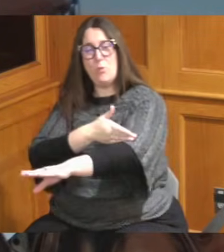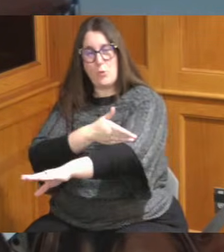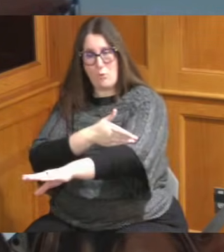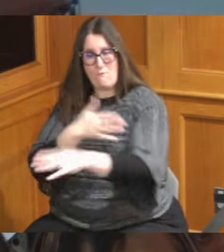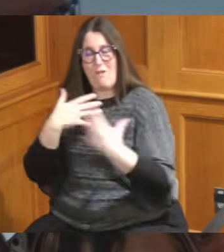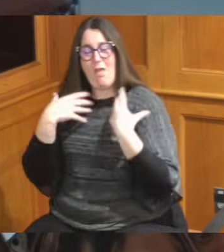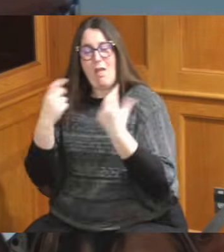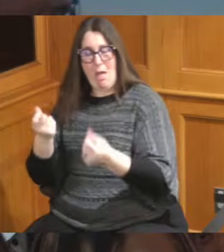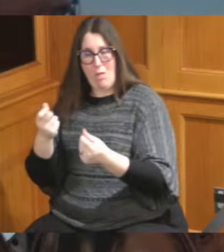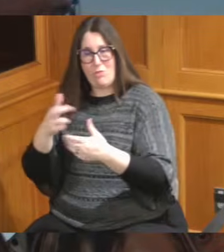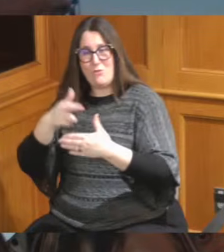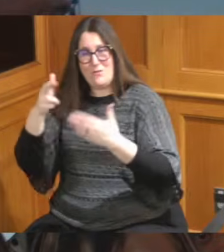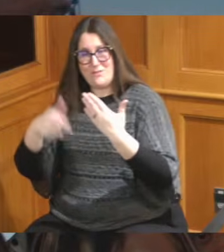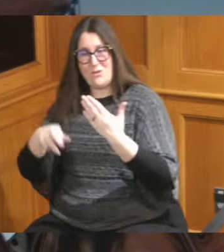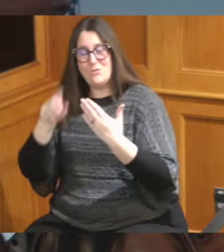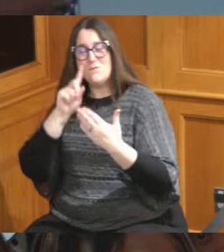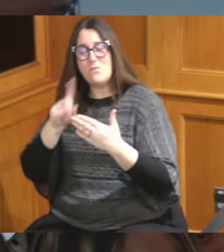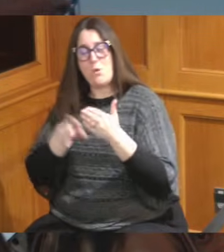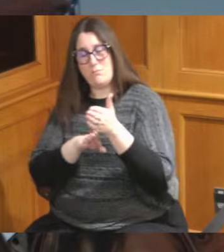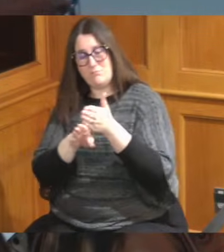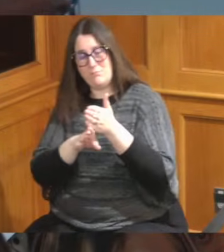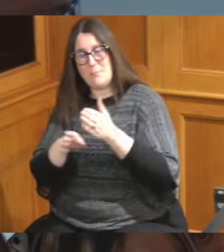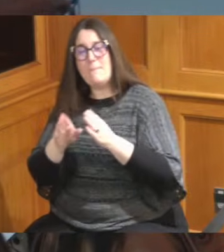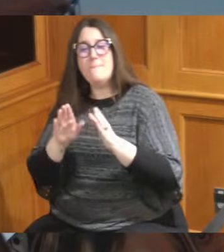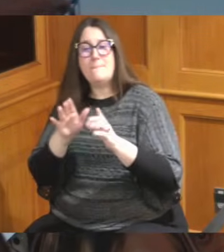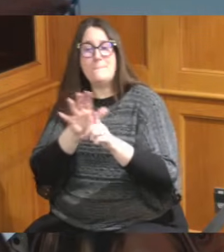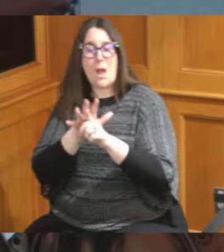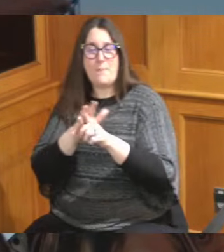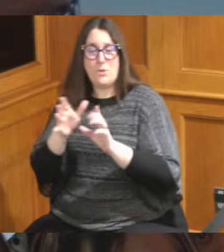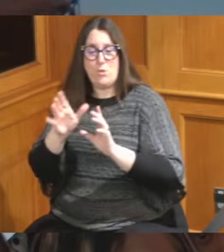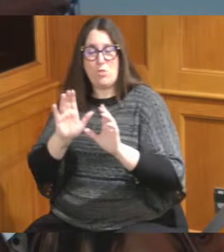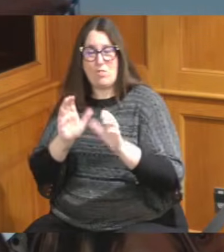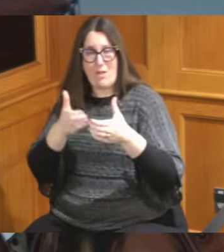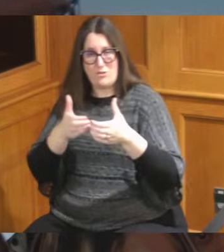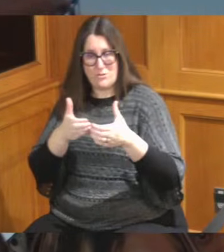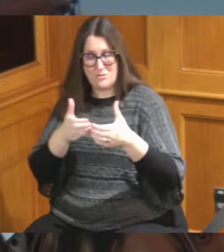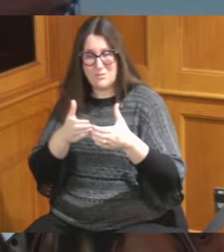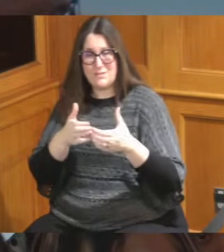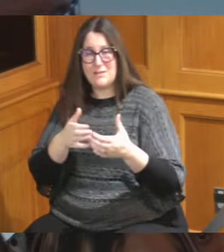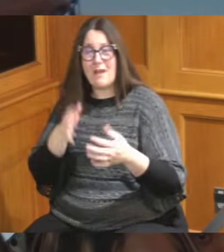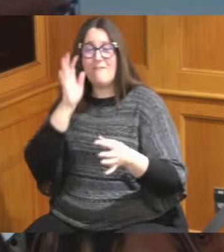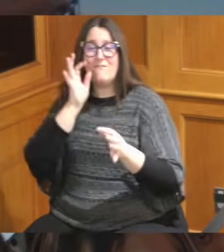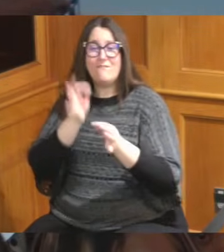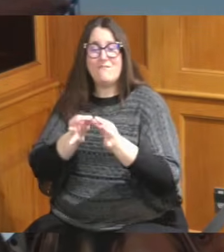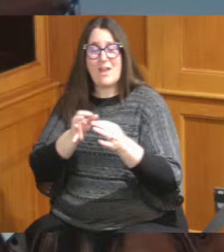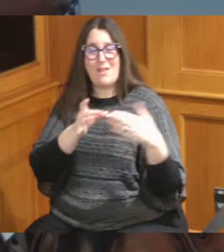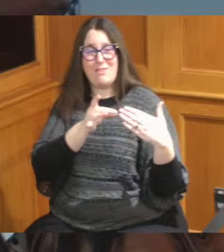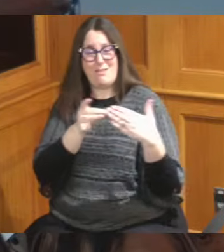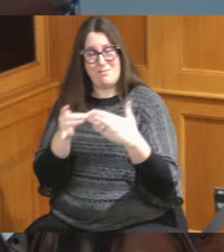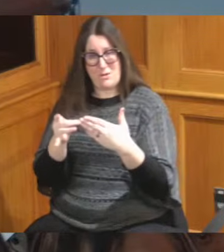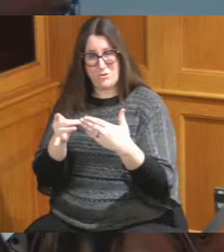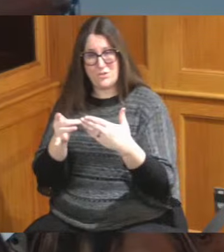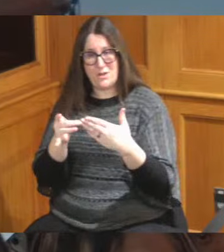for underserved populations, continuing a proud tradition of faith-based leadership within black